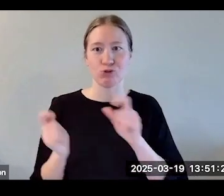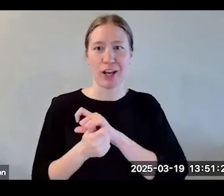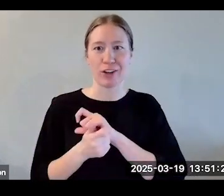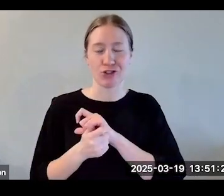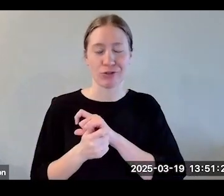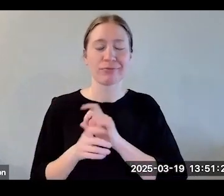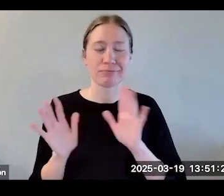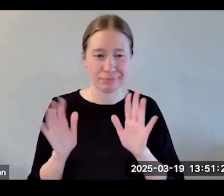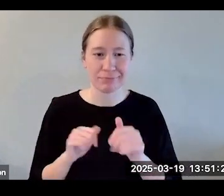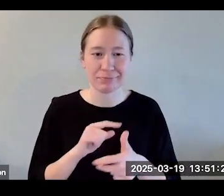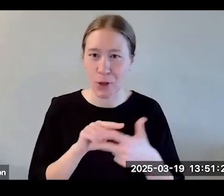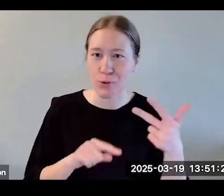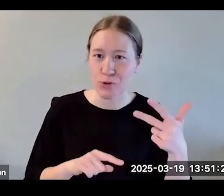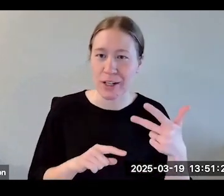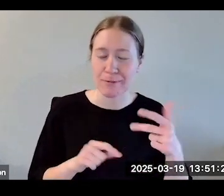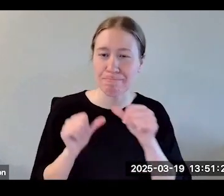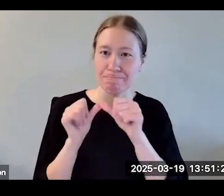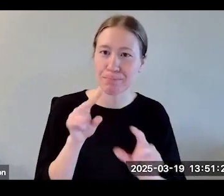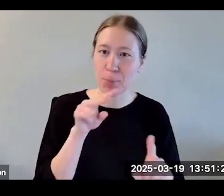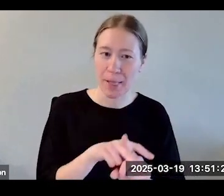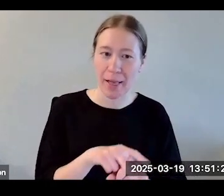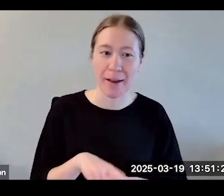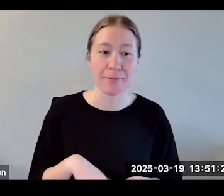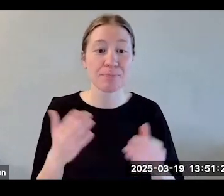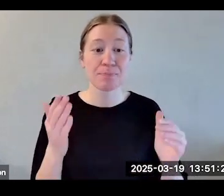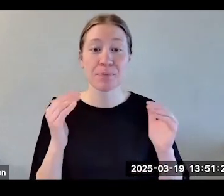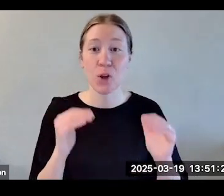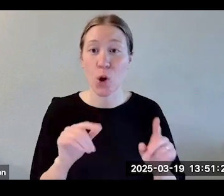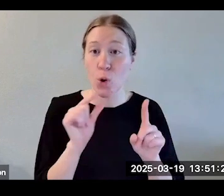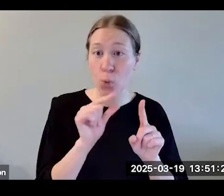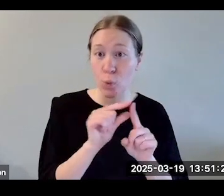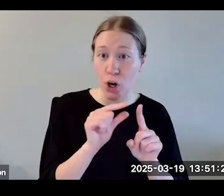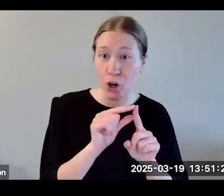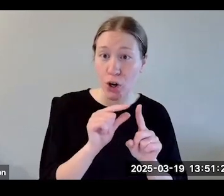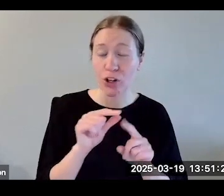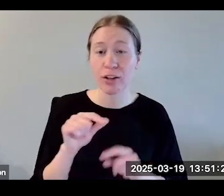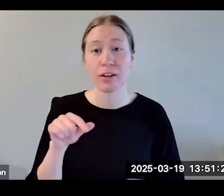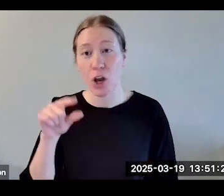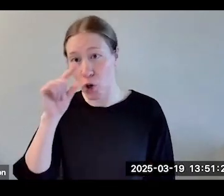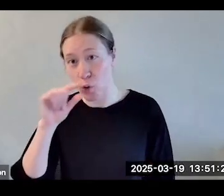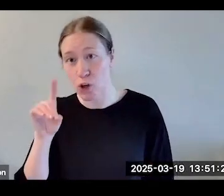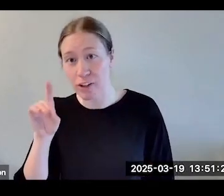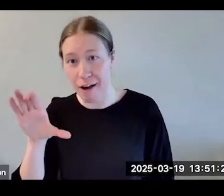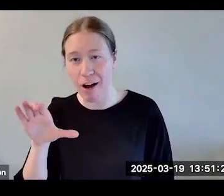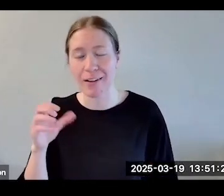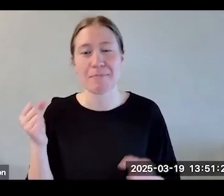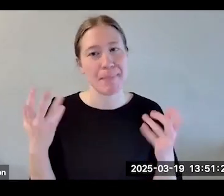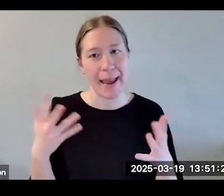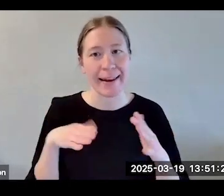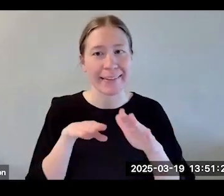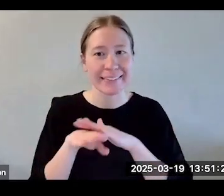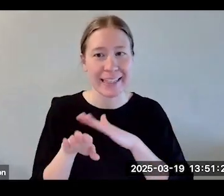One thing to note is that both Word and Google Docs have many accessibility features. We've pointed out some resources